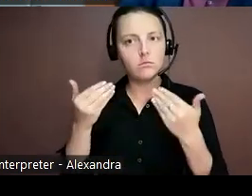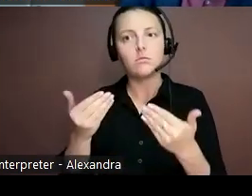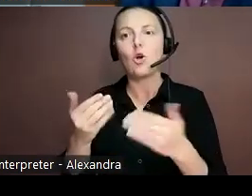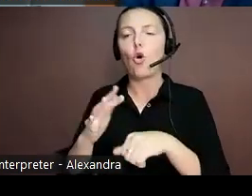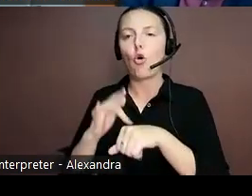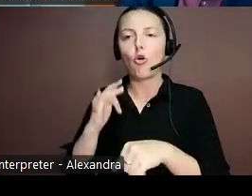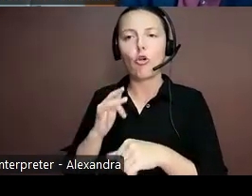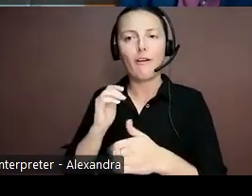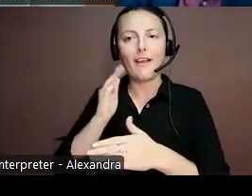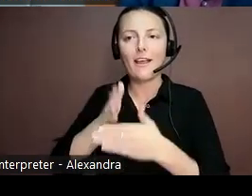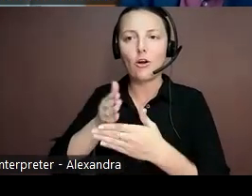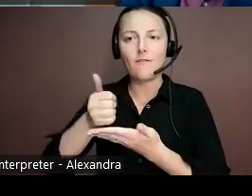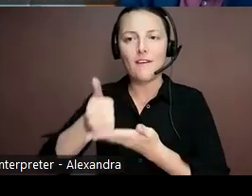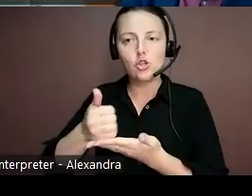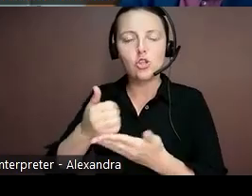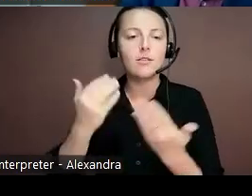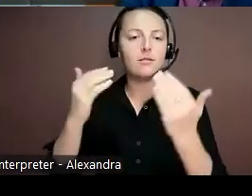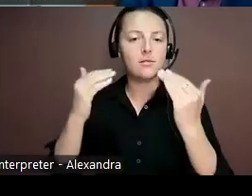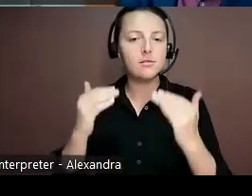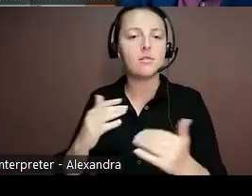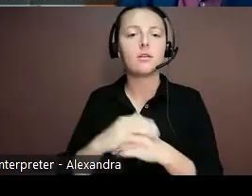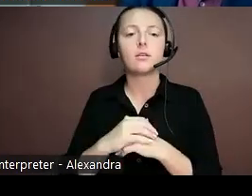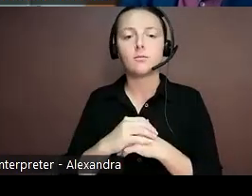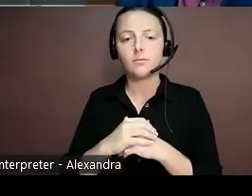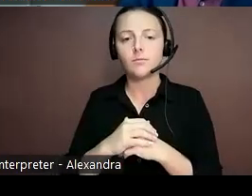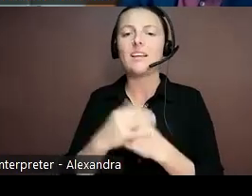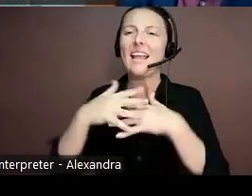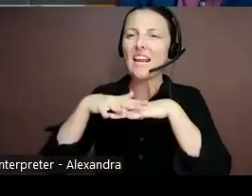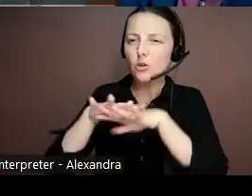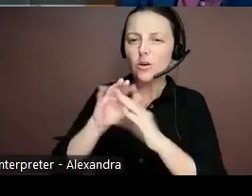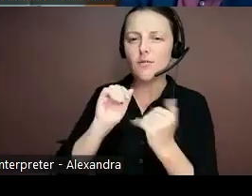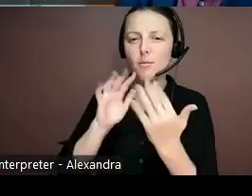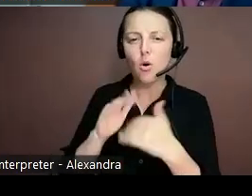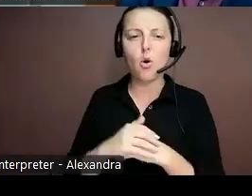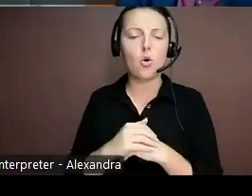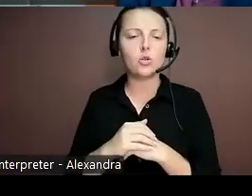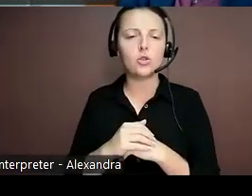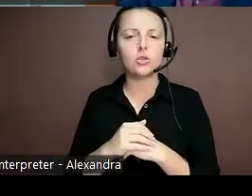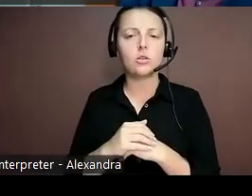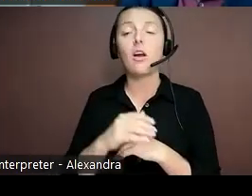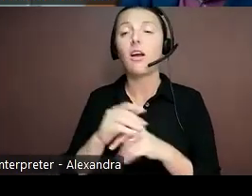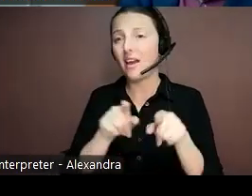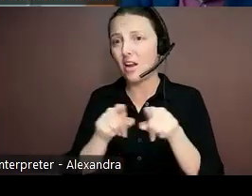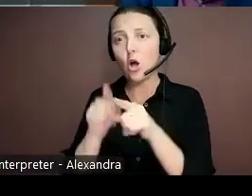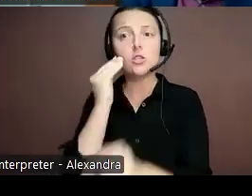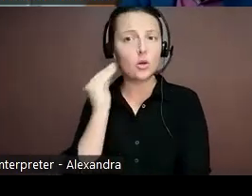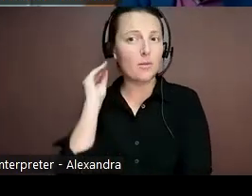um being mindful of uh of trauma uh uh and to the extent possible being intentional about limiting